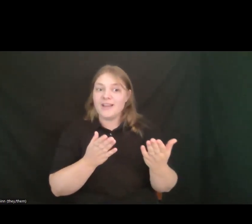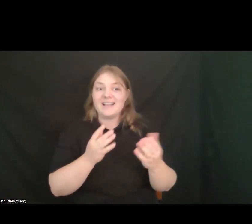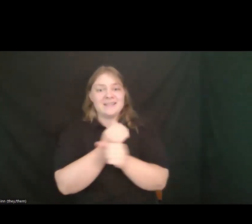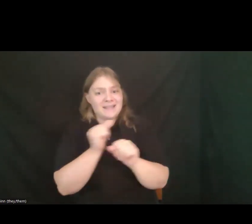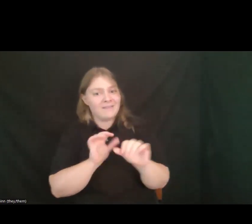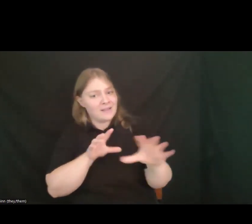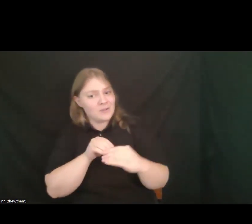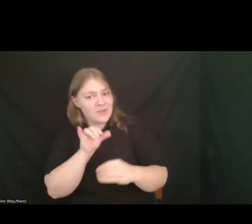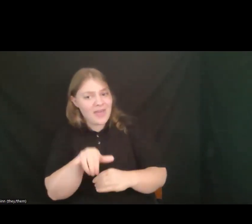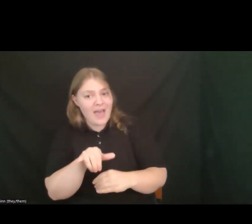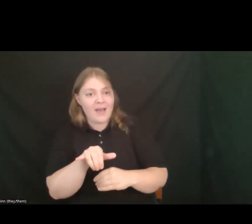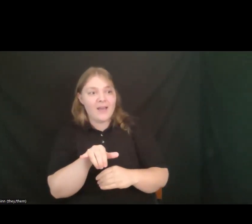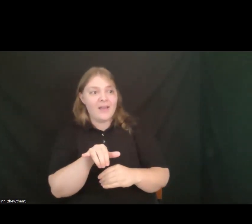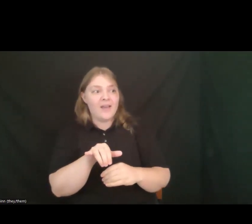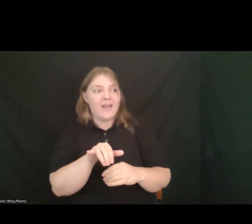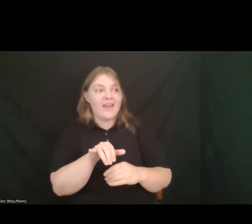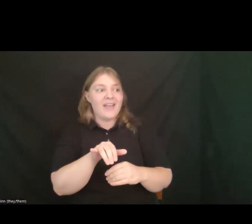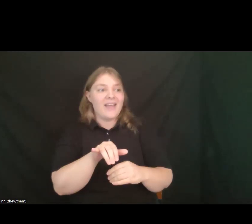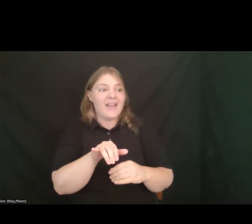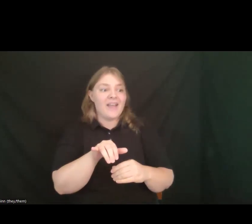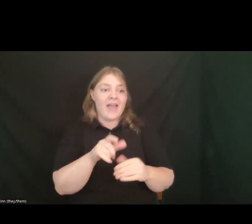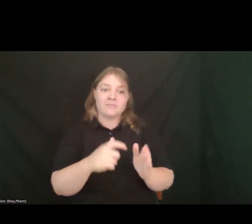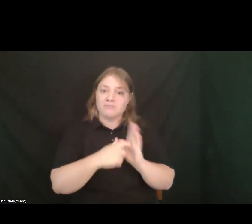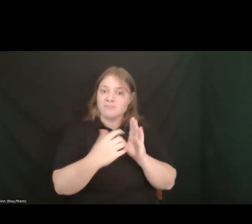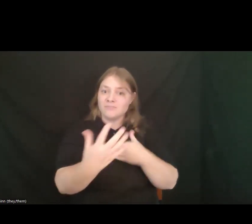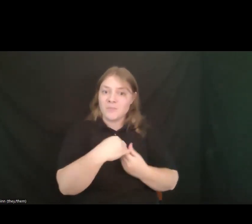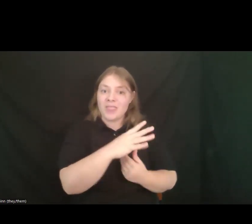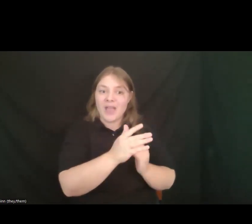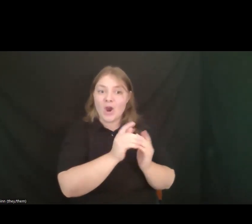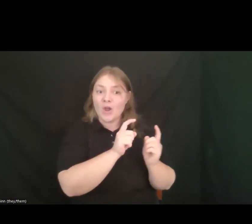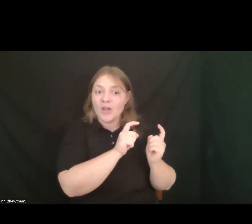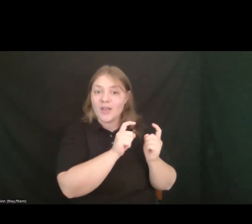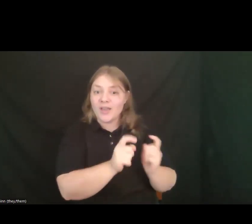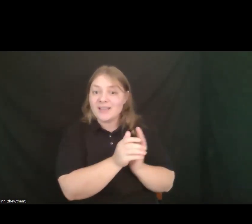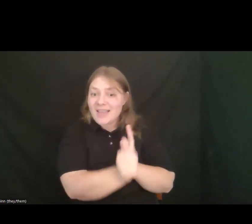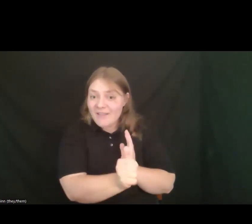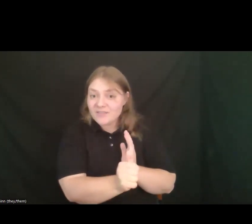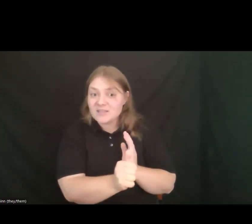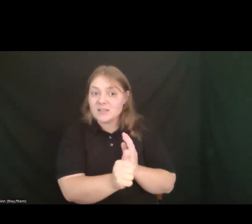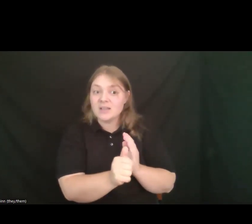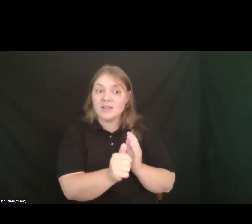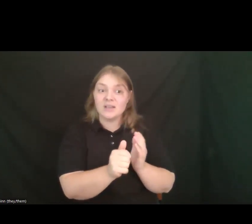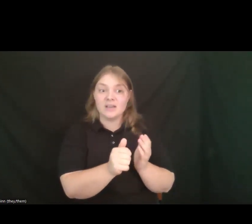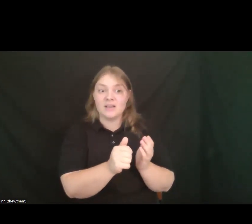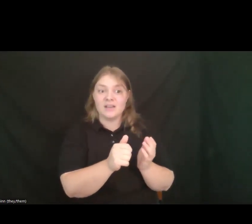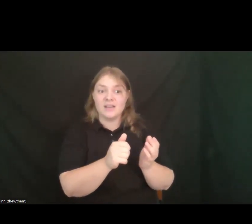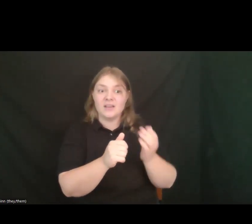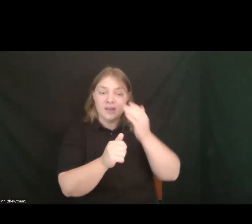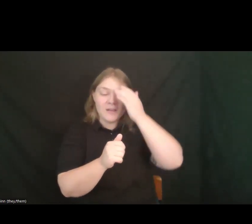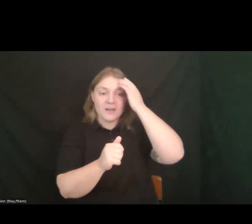all of their gifts and all of their talents and more of that is visible um through our mutual